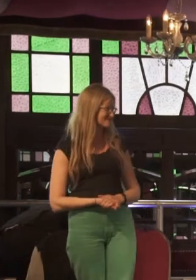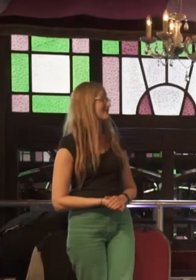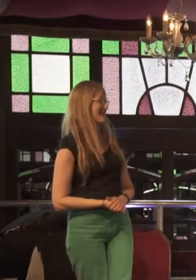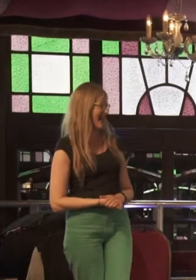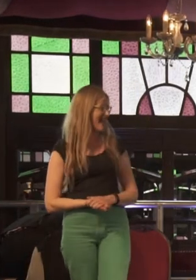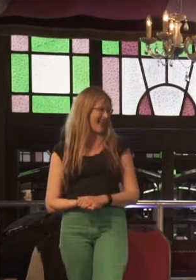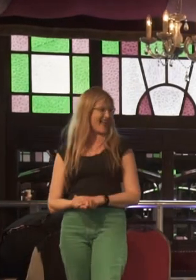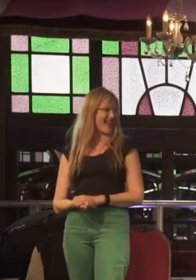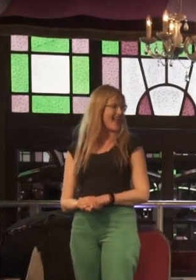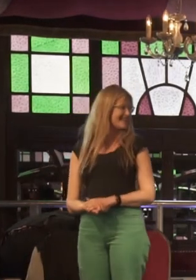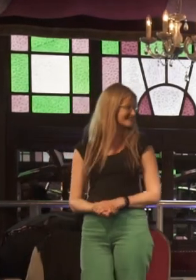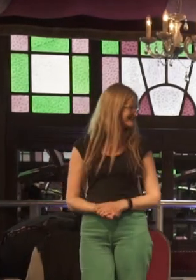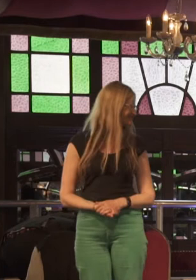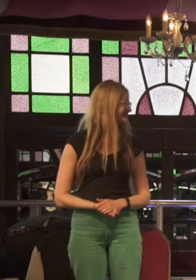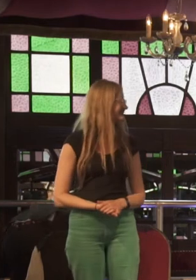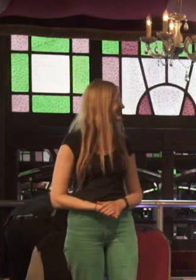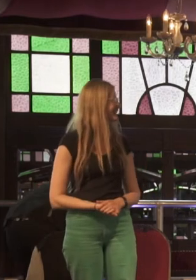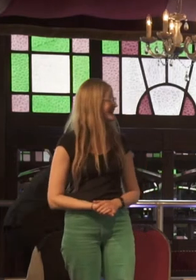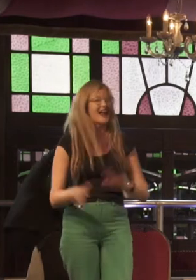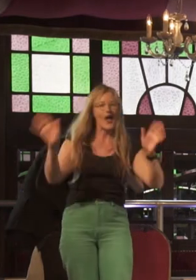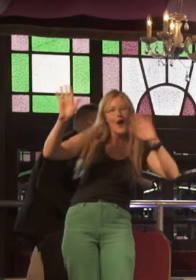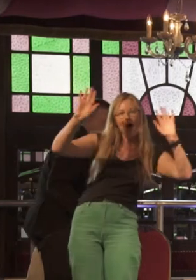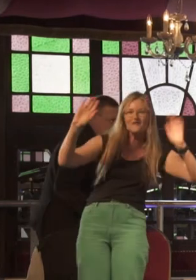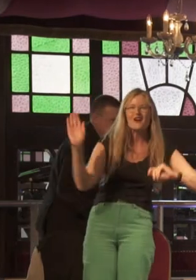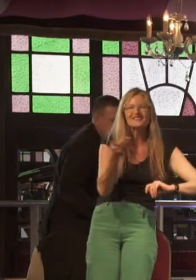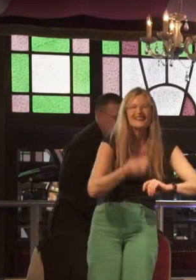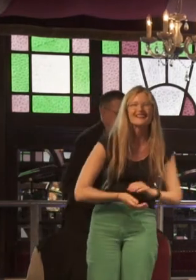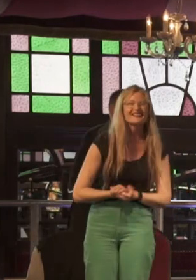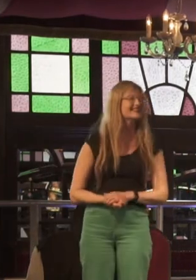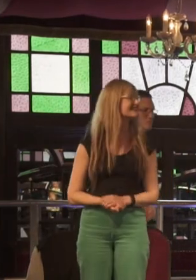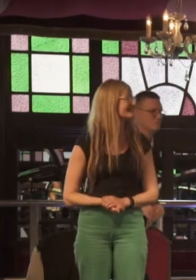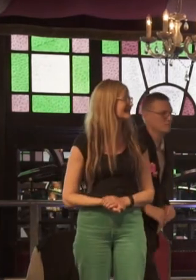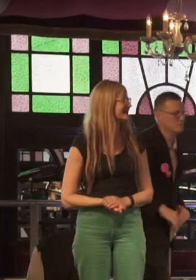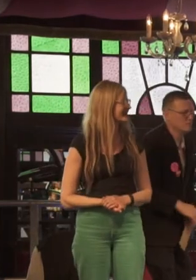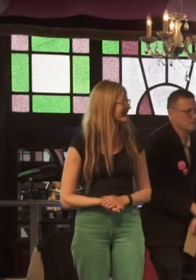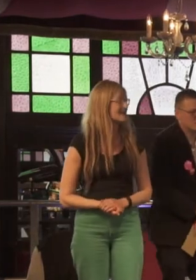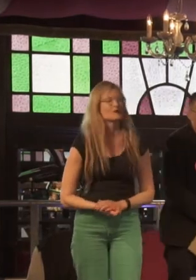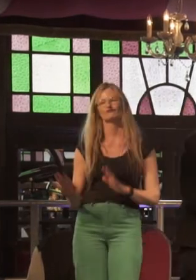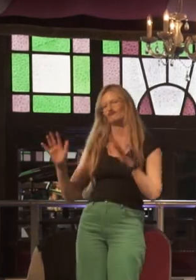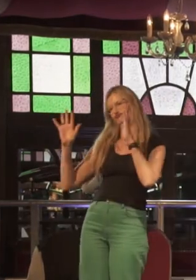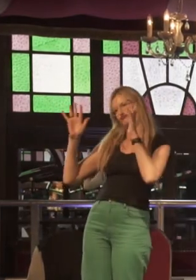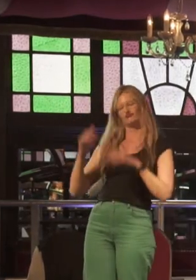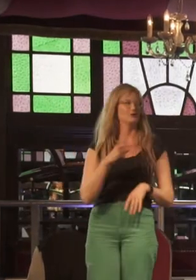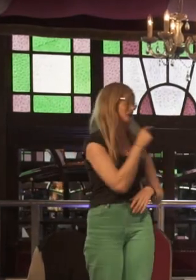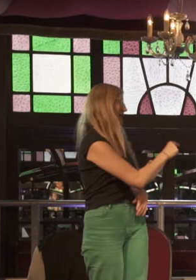This mic here? Hello everybody! First of all, shall we give a massive hand for this human here?